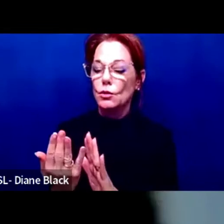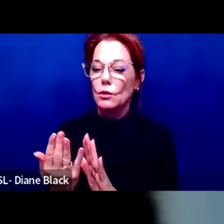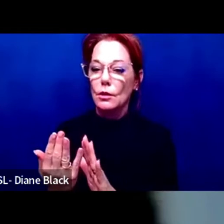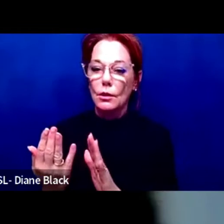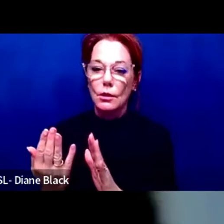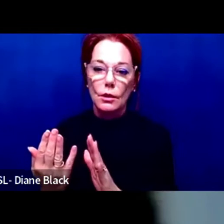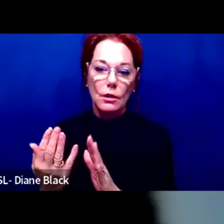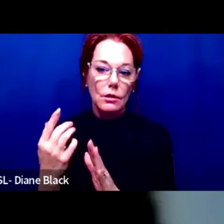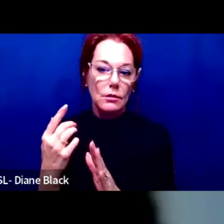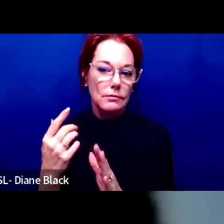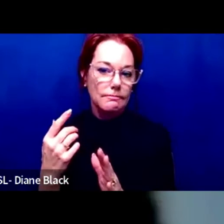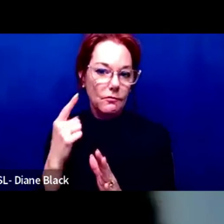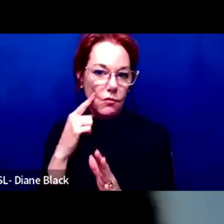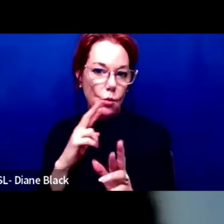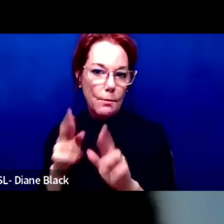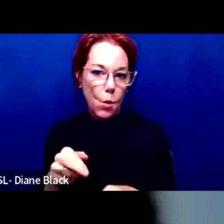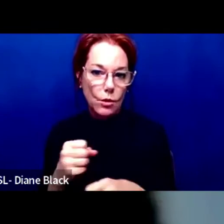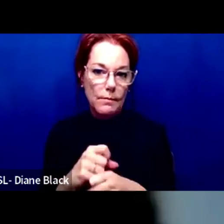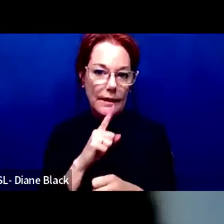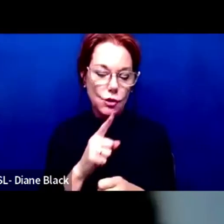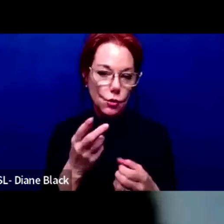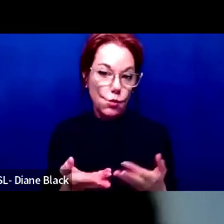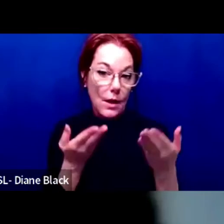ensuring recommendations or work is trauma informed?